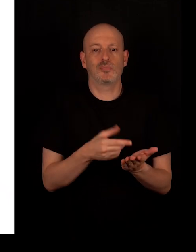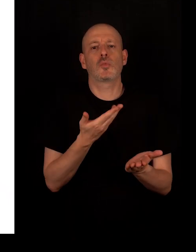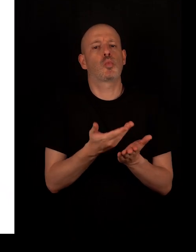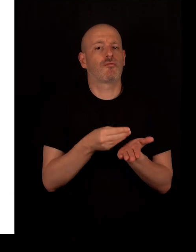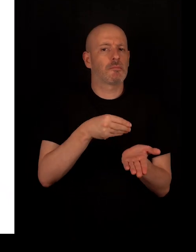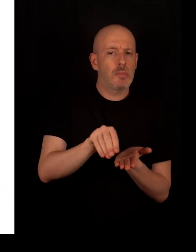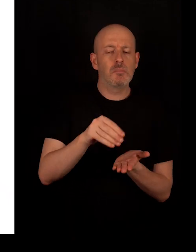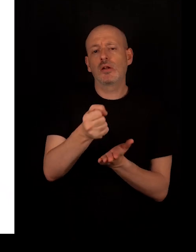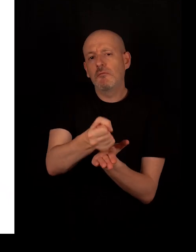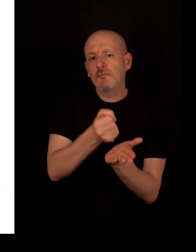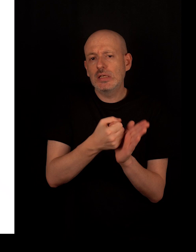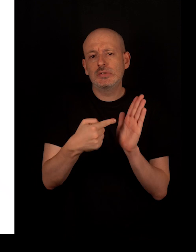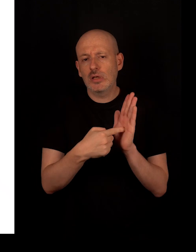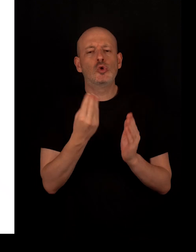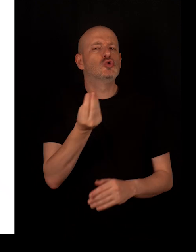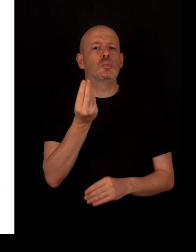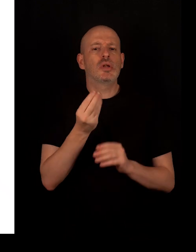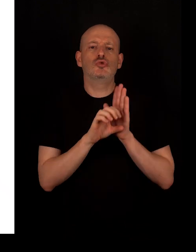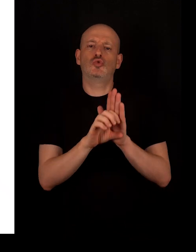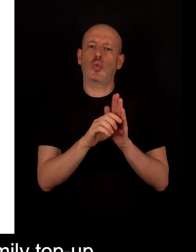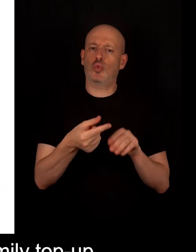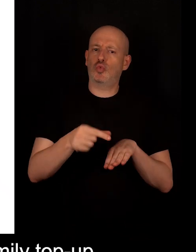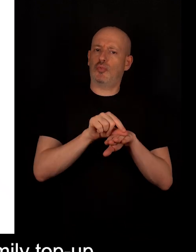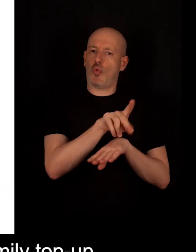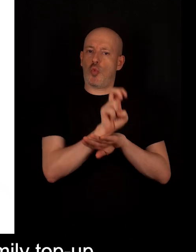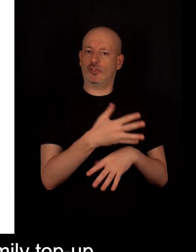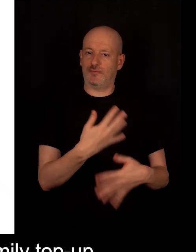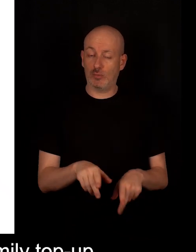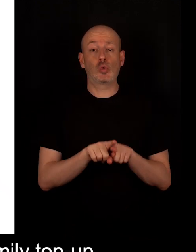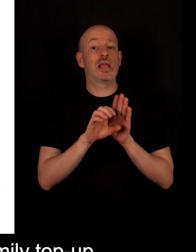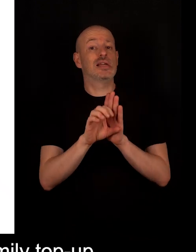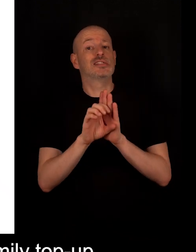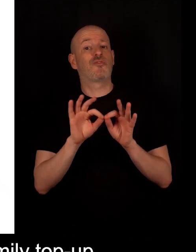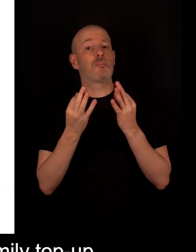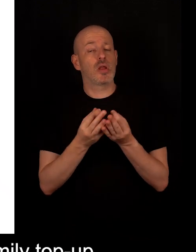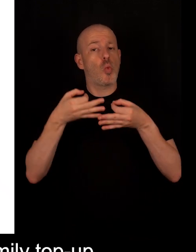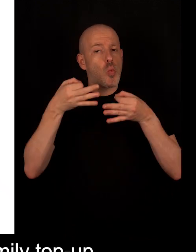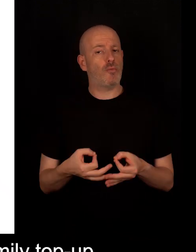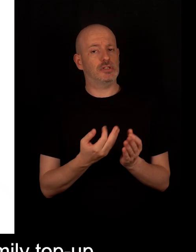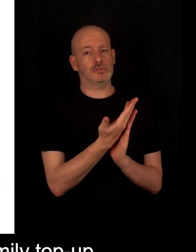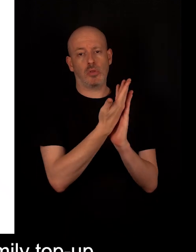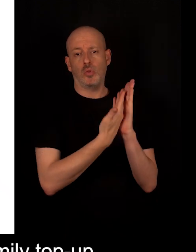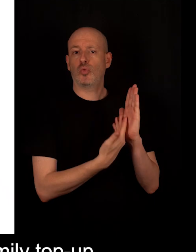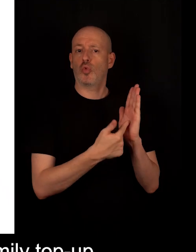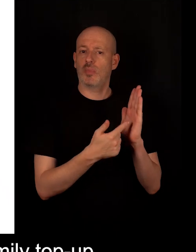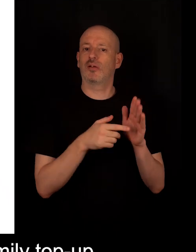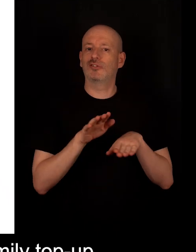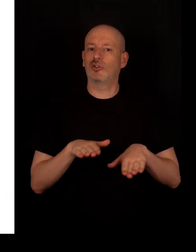If it's a proof of payment, a stamped visa, something showing that this top-up was used. In the example of the family top-up, an official document